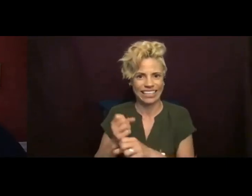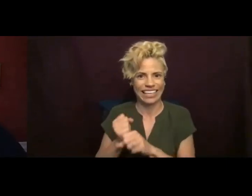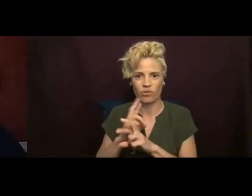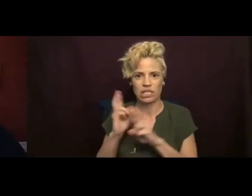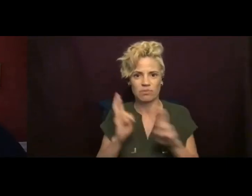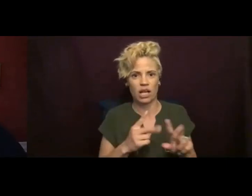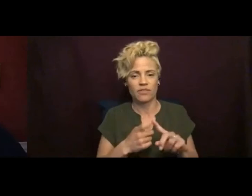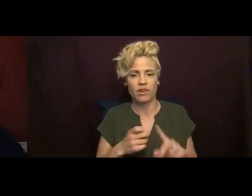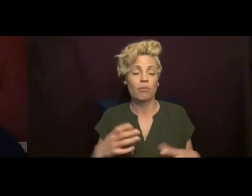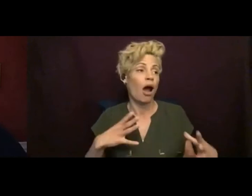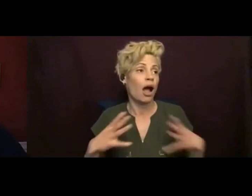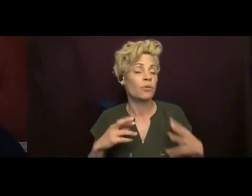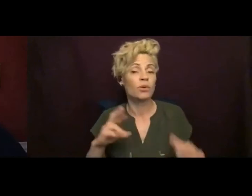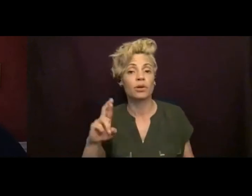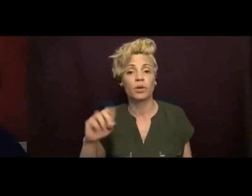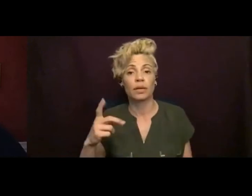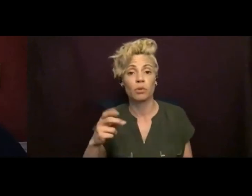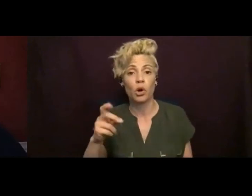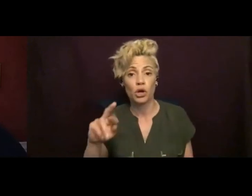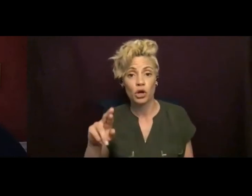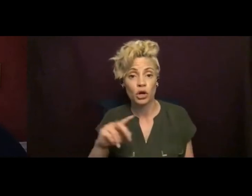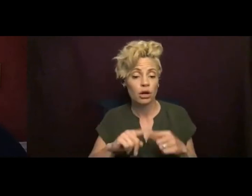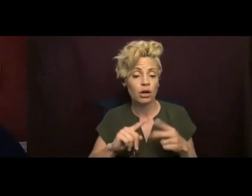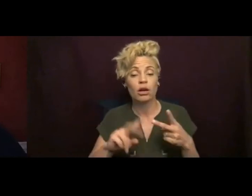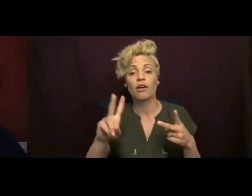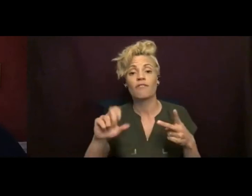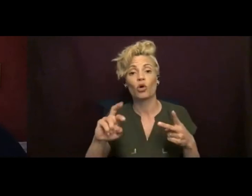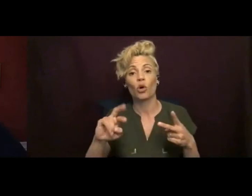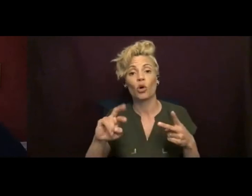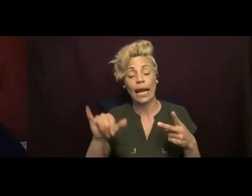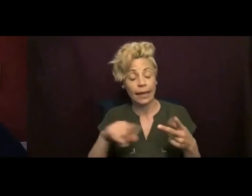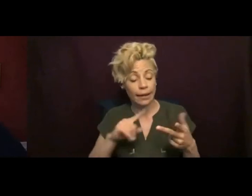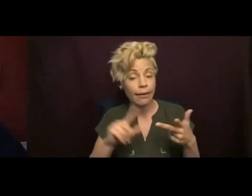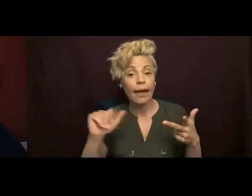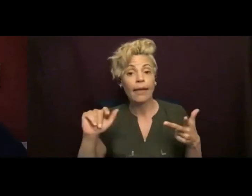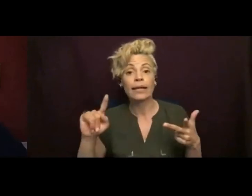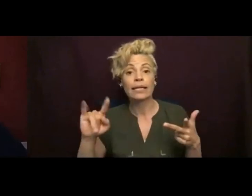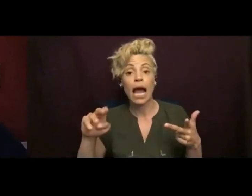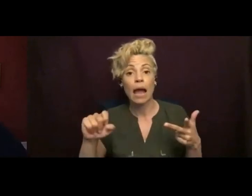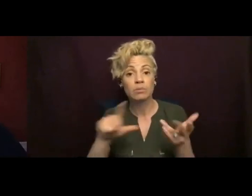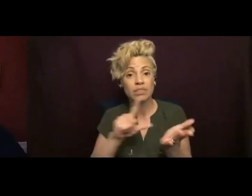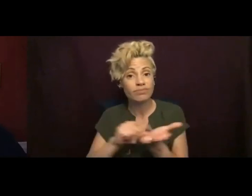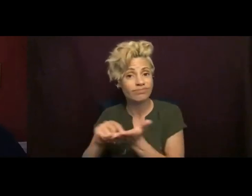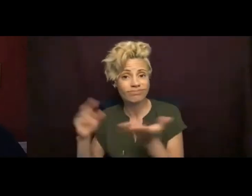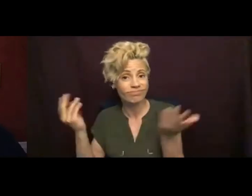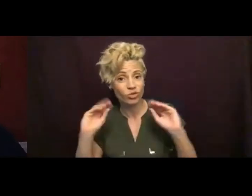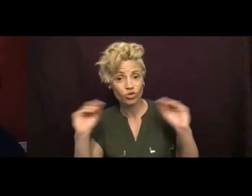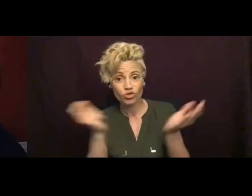Variety or the LA Times to write such an article because why? I'm a disabled writer.